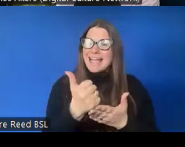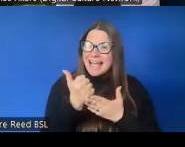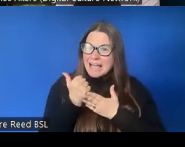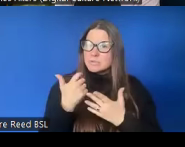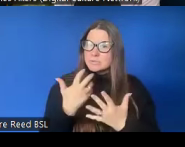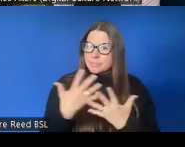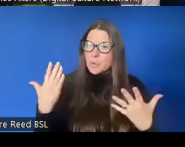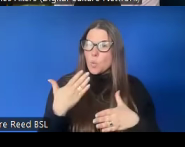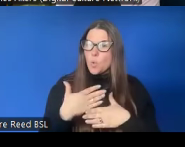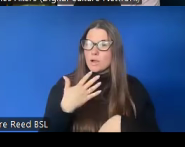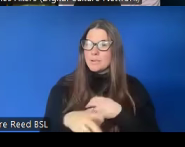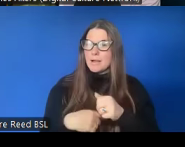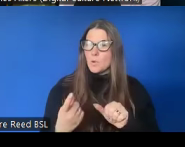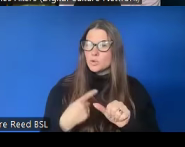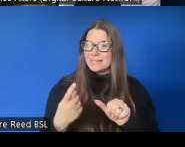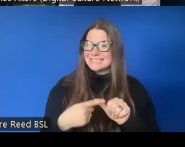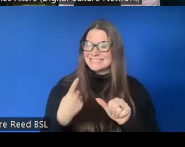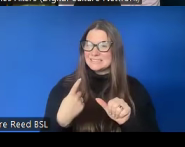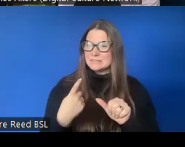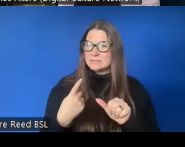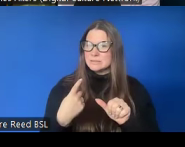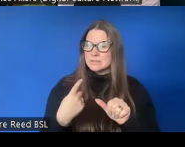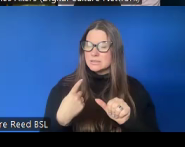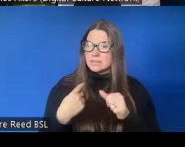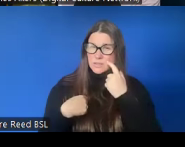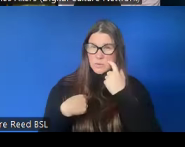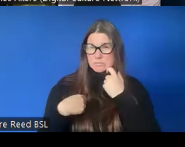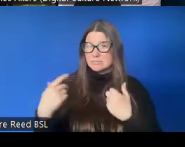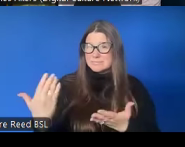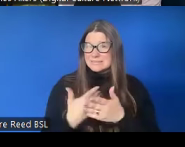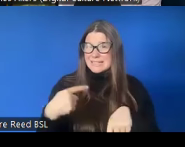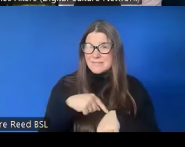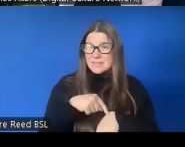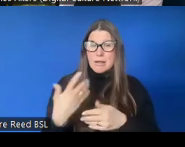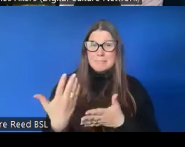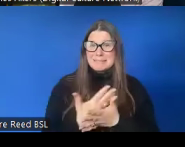remove those manual processes, and you can save a lot of time and a lot of cost by doing this piece of work.